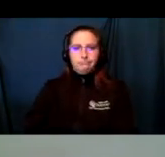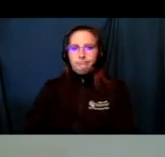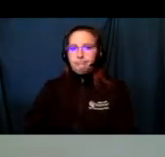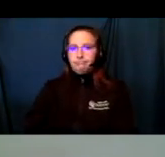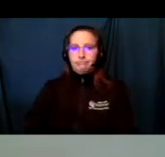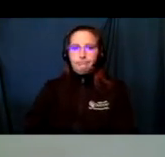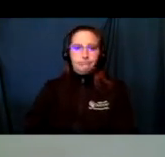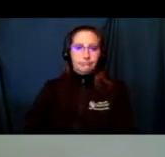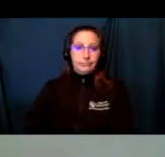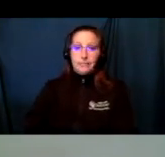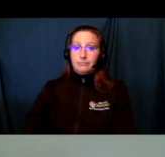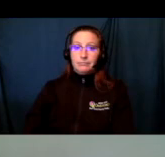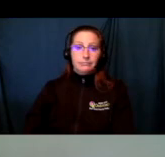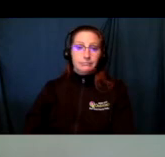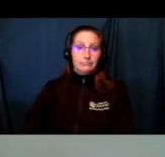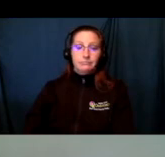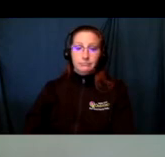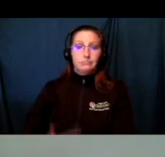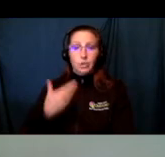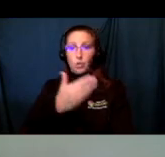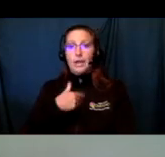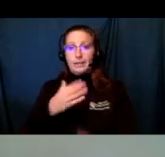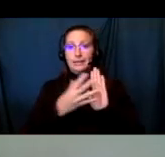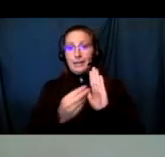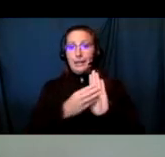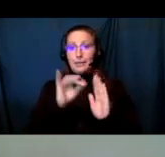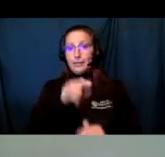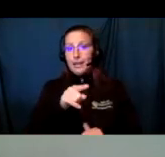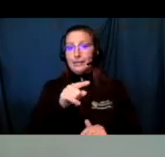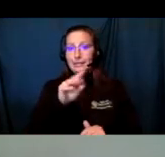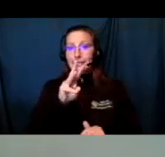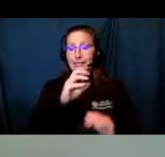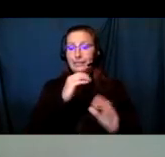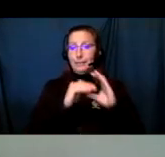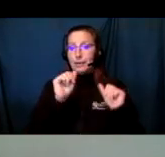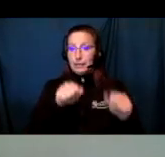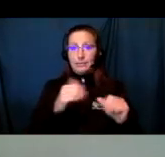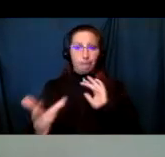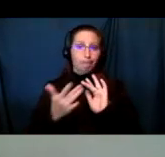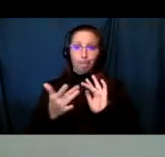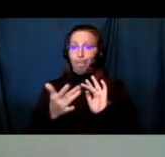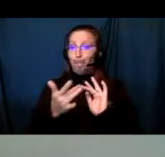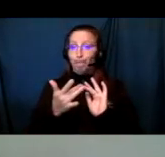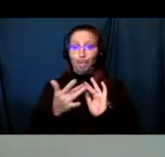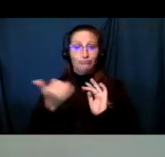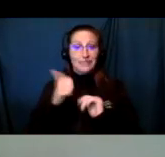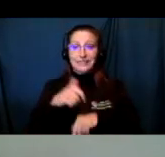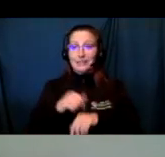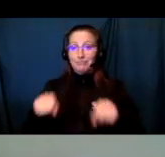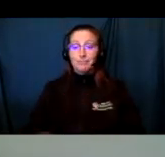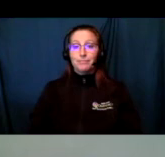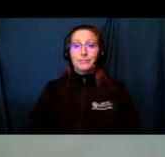Just go ahead and and copy that email down and be in touch as you like. And now if I can figure